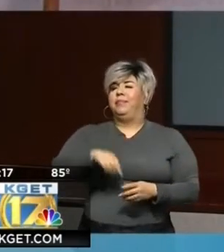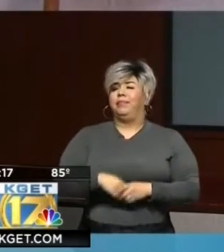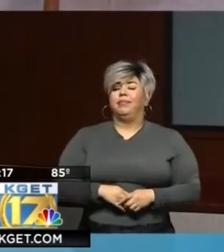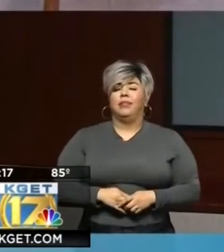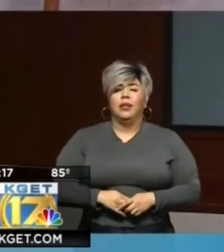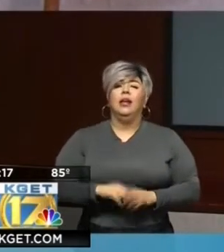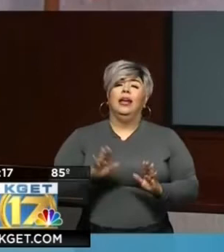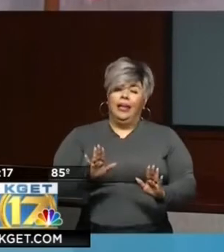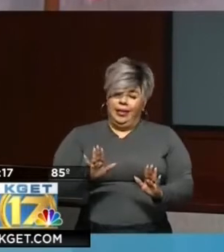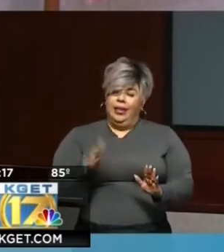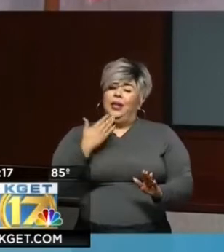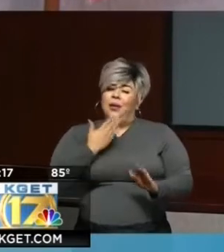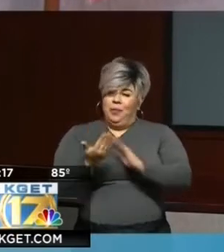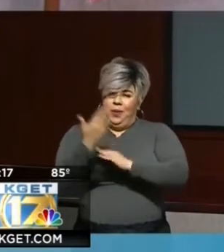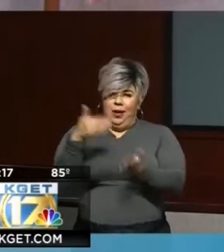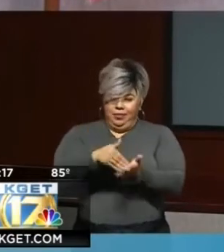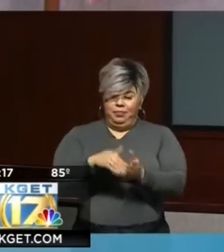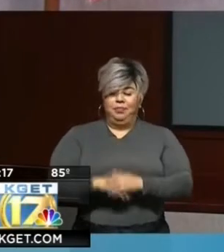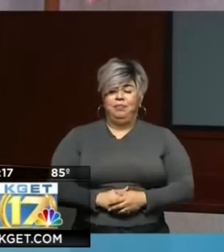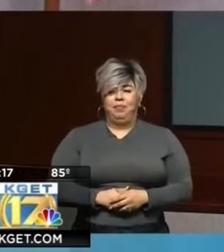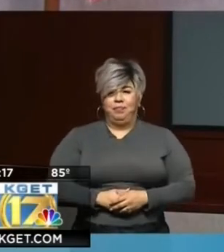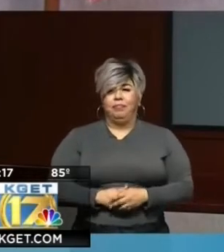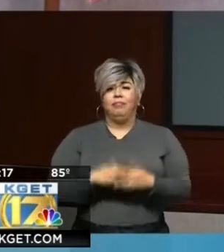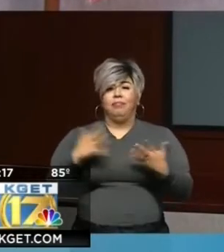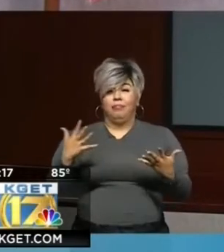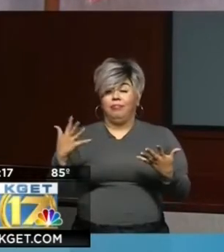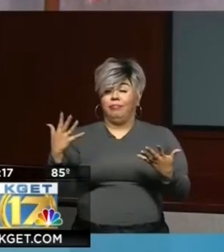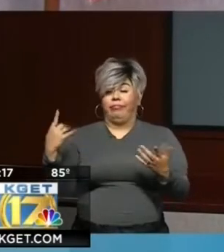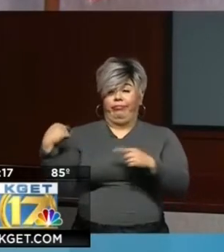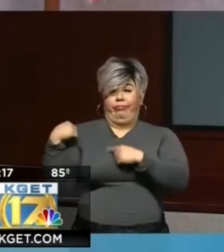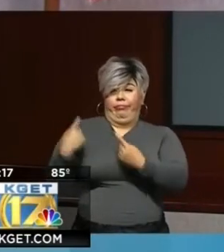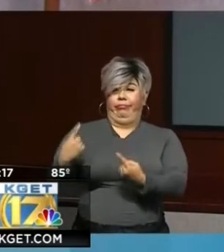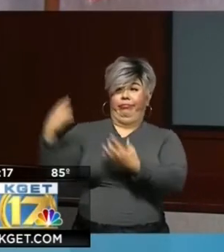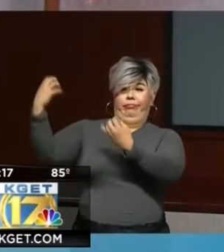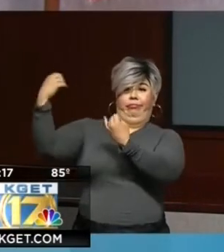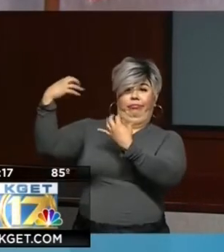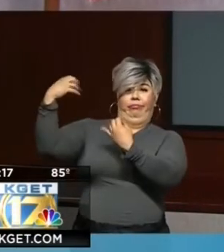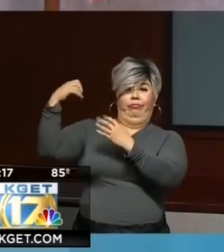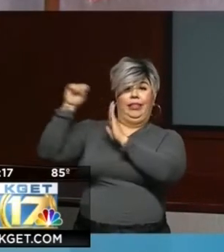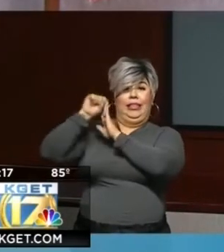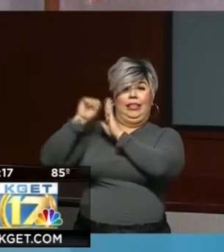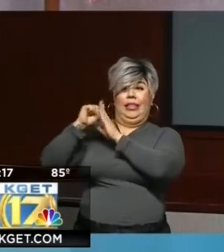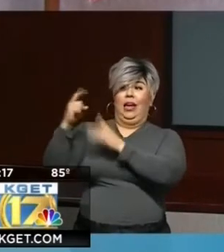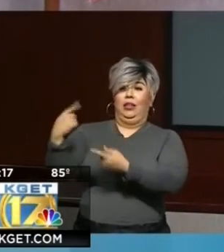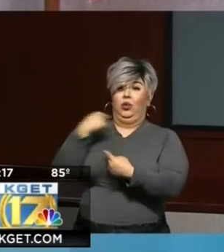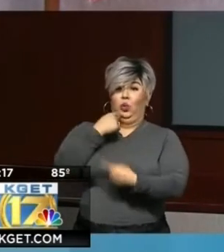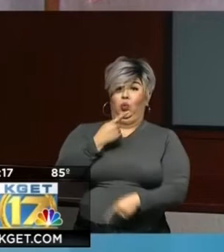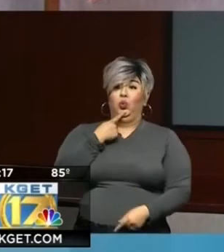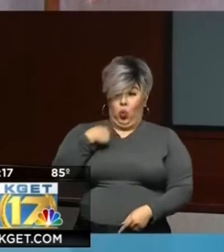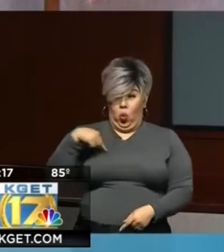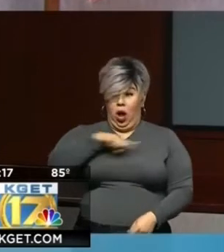CERTAIN BUSINESSES HERE IN KERN COUNTY. WE WILL HAVE MATT OR KIM RESPOND. SO -- GOOD MORNING.